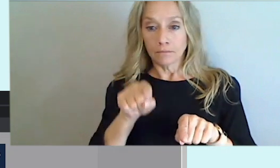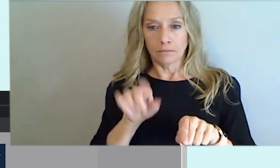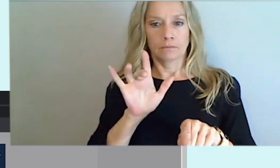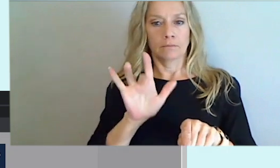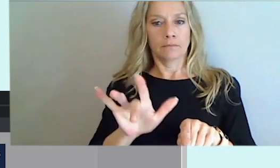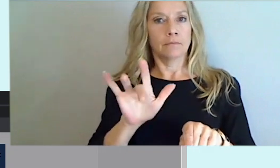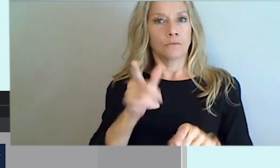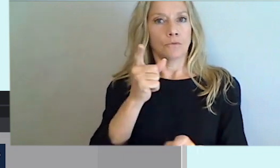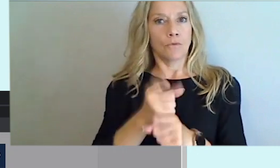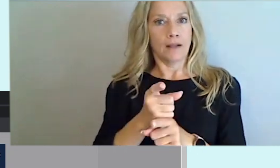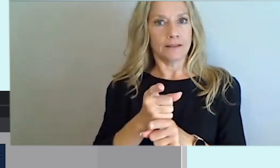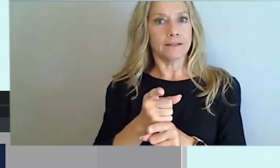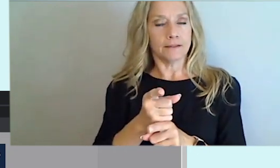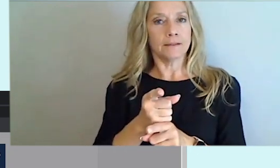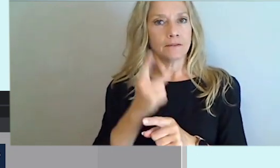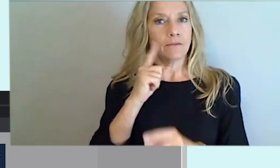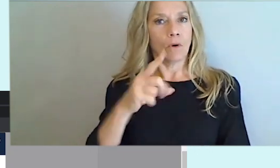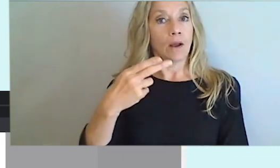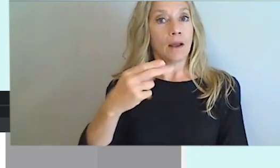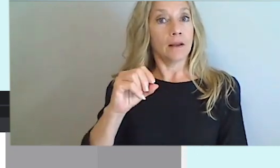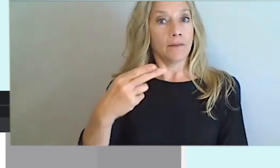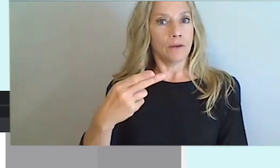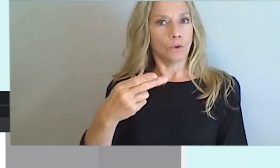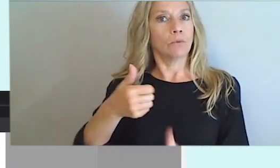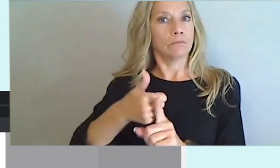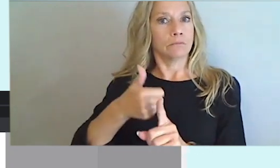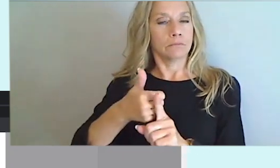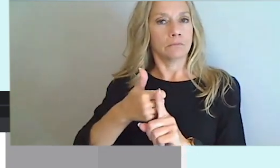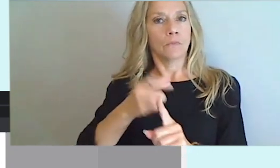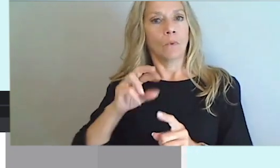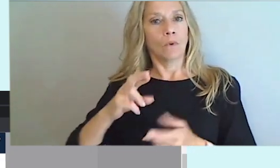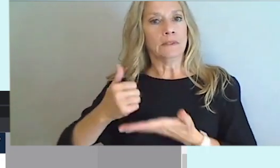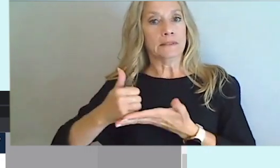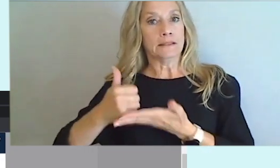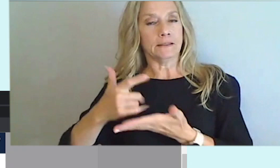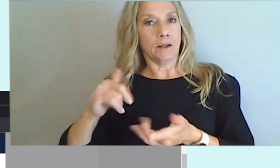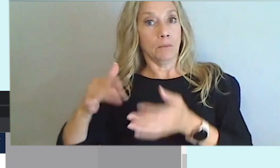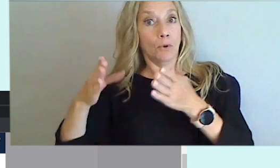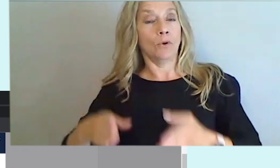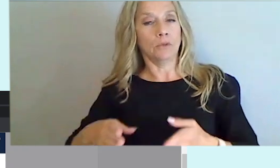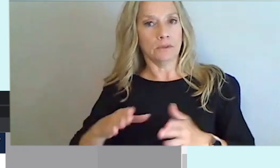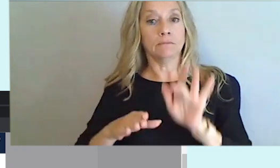for the head of household in the assisting person and click submit. After